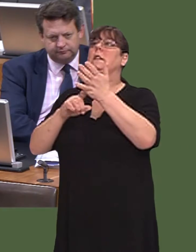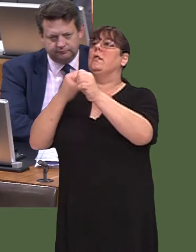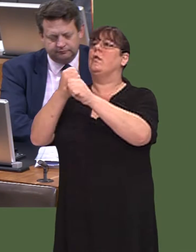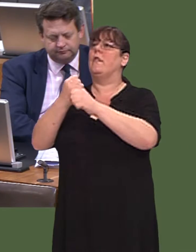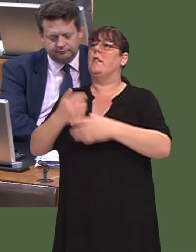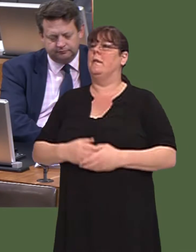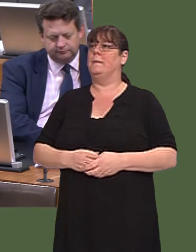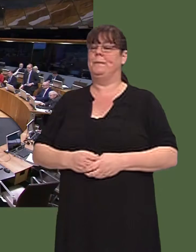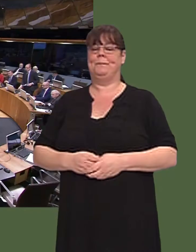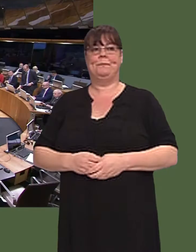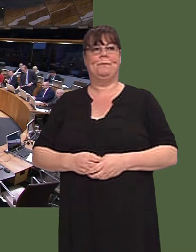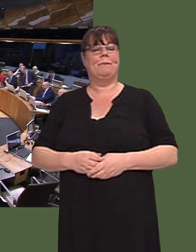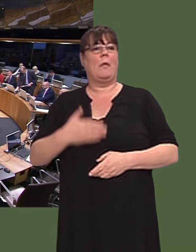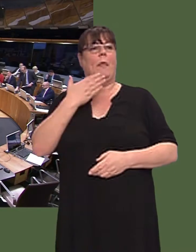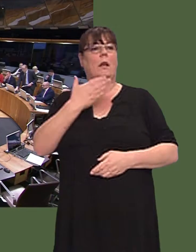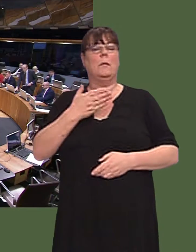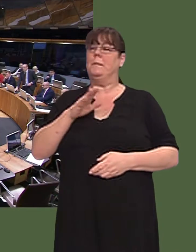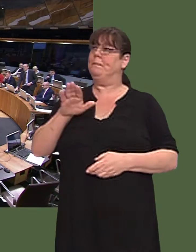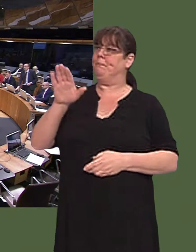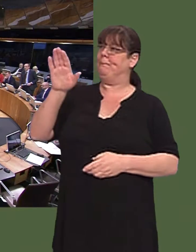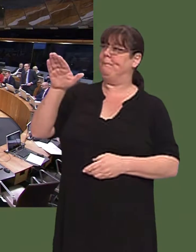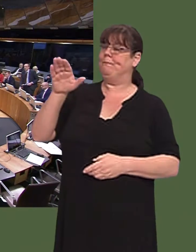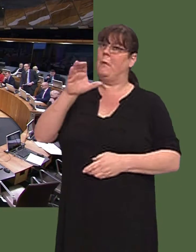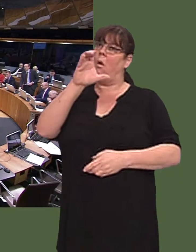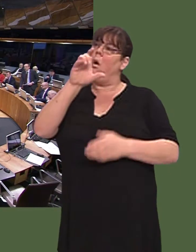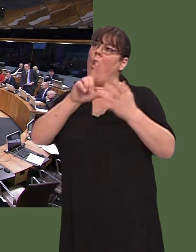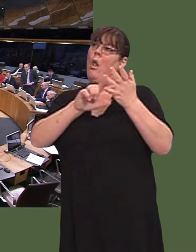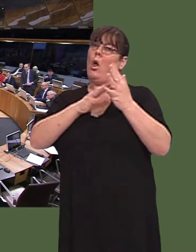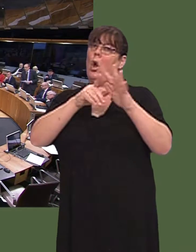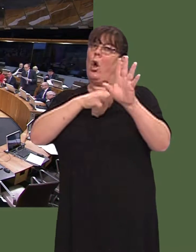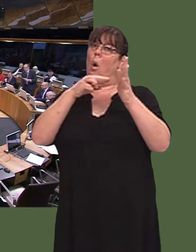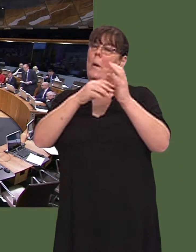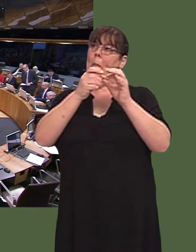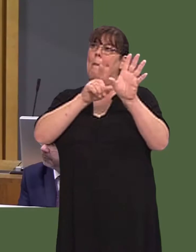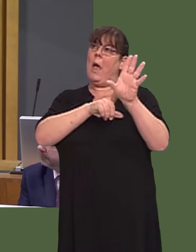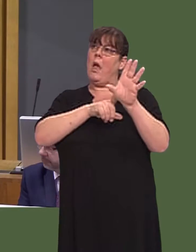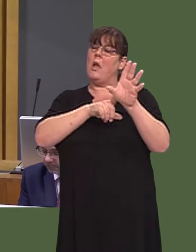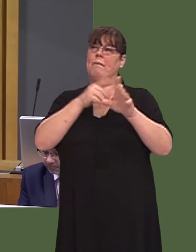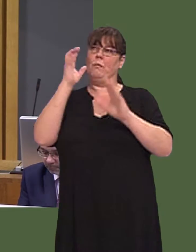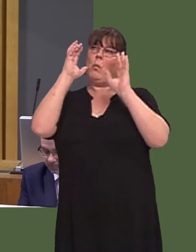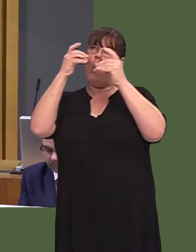Llyr Gruffydd: There is concern in the Colwyn Bay area that a surgery is closing.